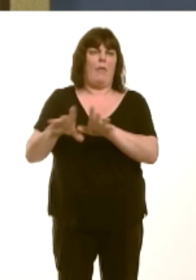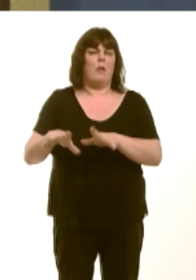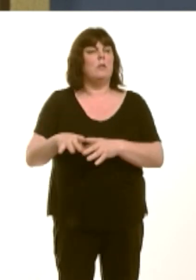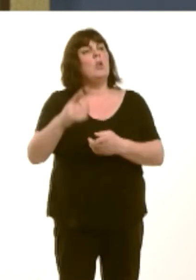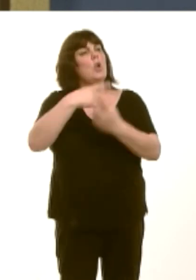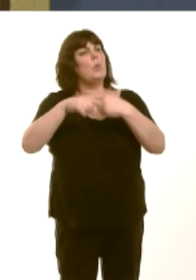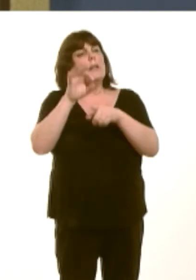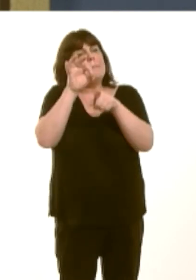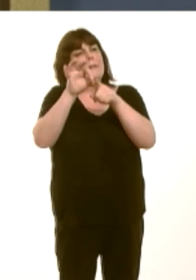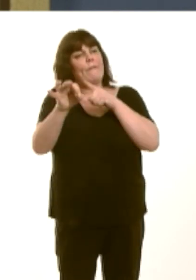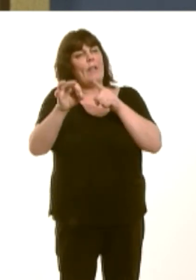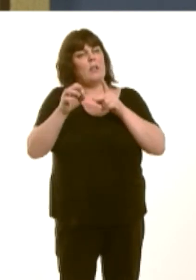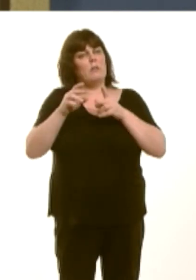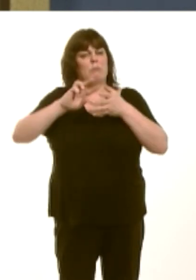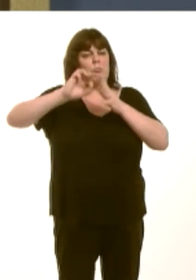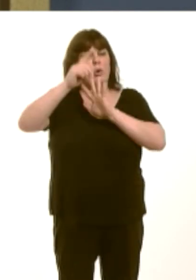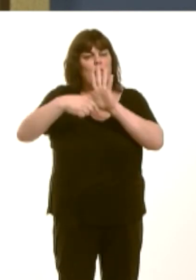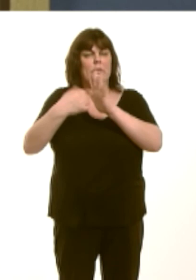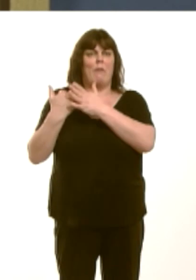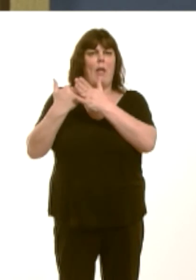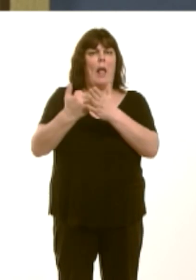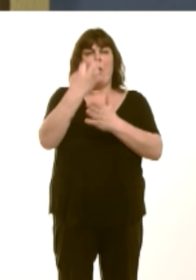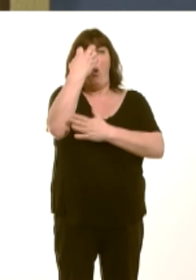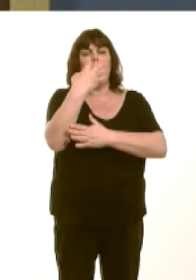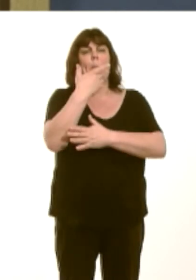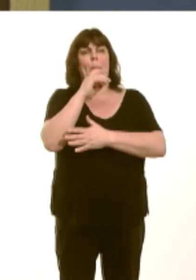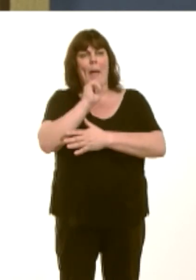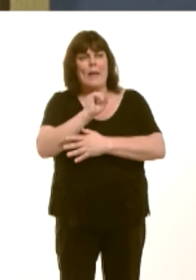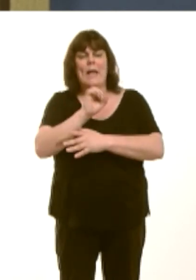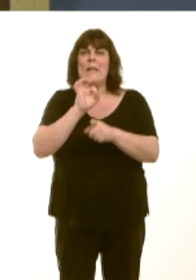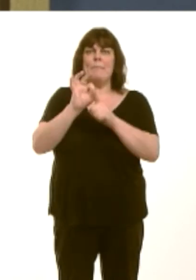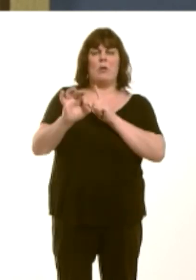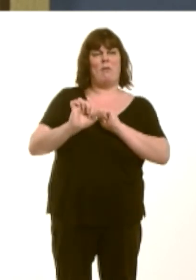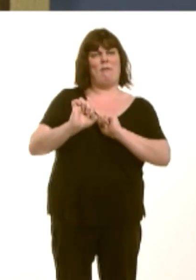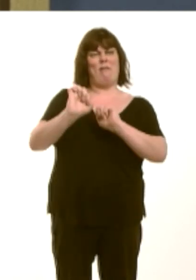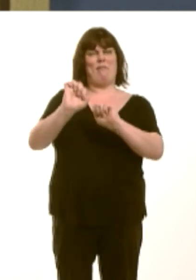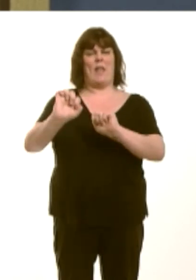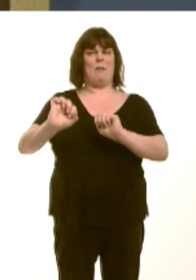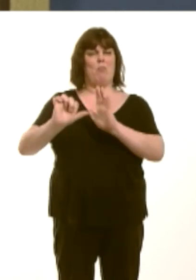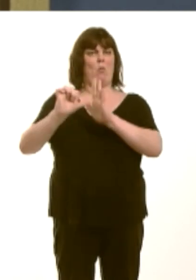in older men, taking into account the unique challenges that older men face, to ensure that all of Wales benefits?